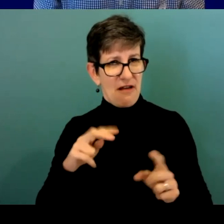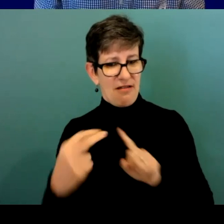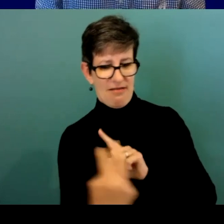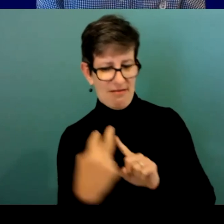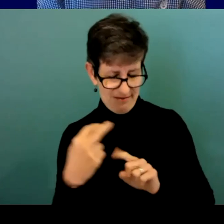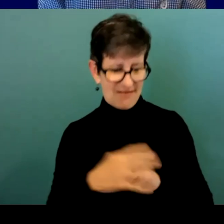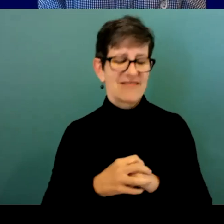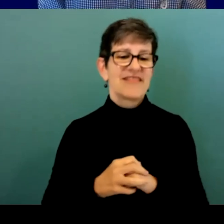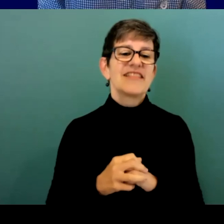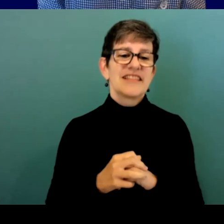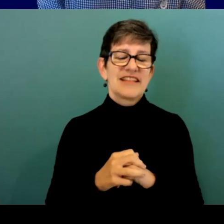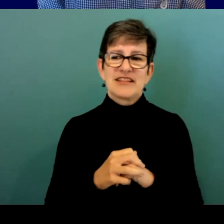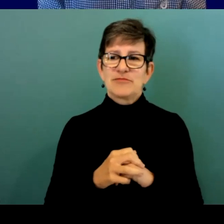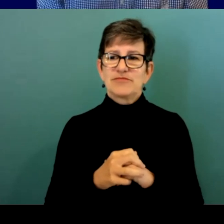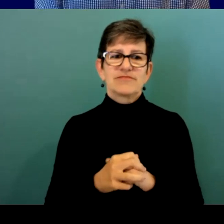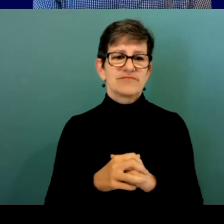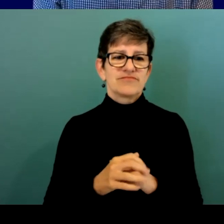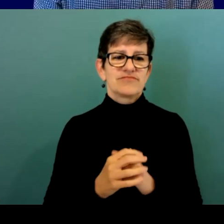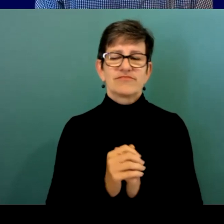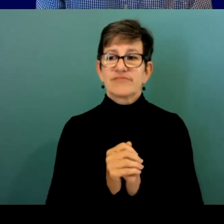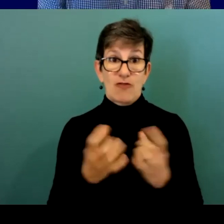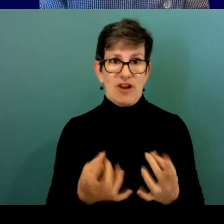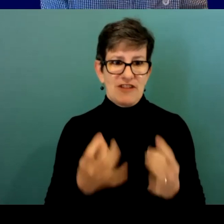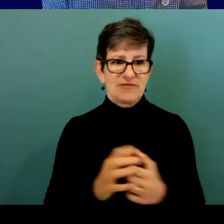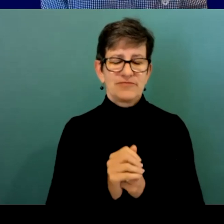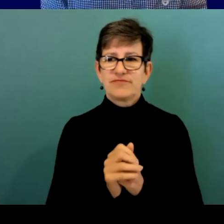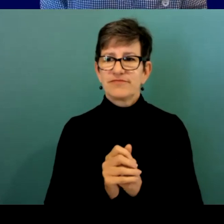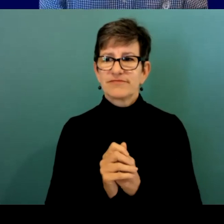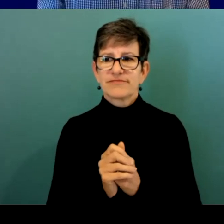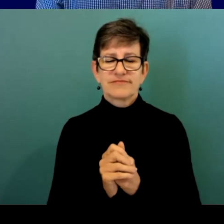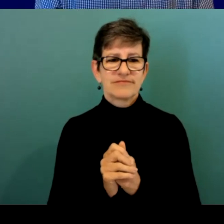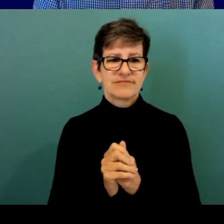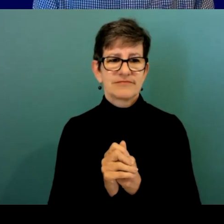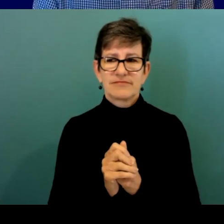version of the happy birthday song. Okay. Ready. Here we go. P birthday to you hap. P birthday to you hap. P birthday dear Liam hap.